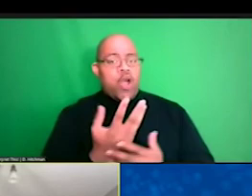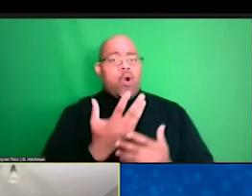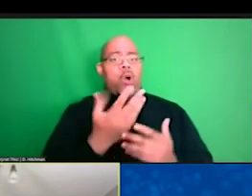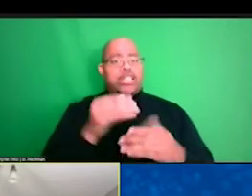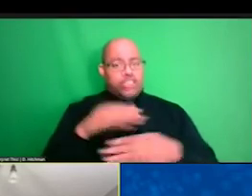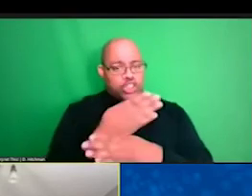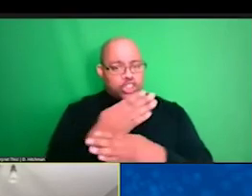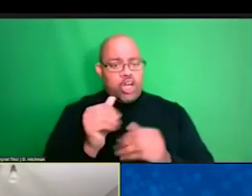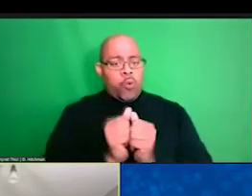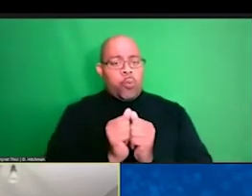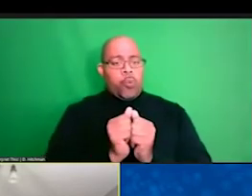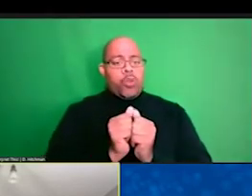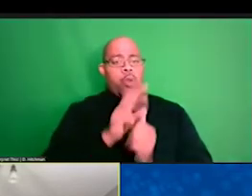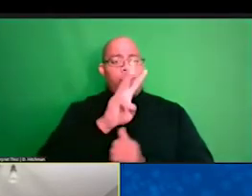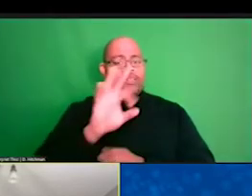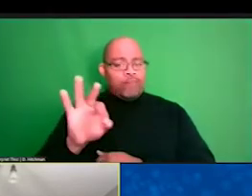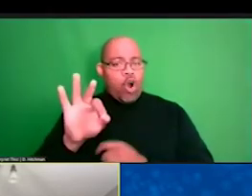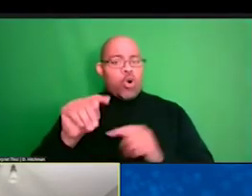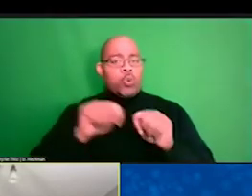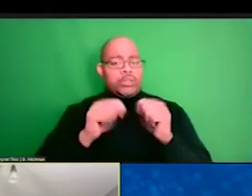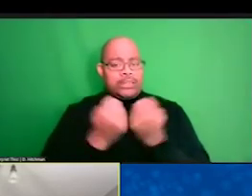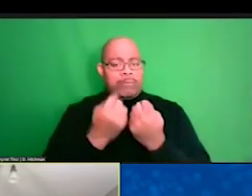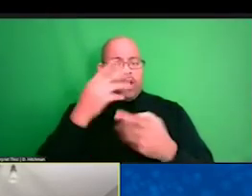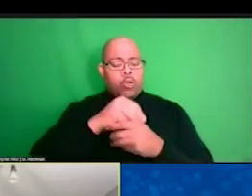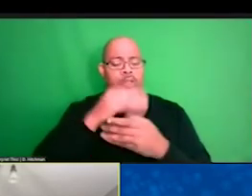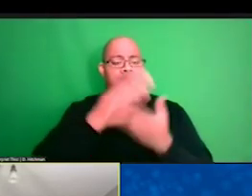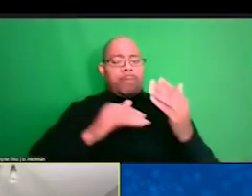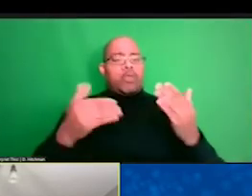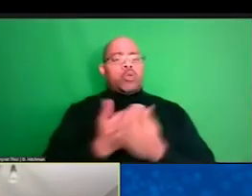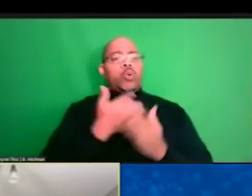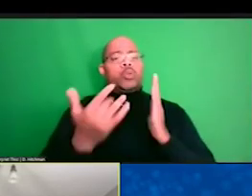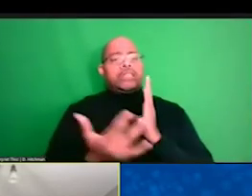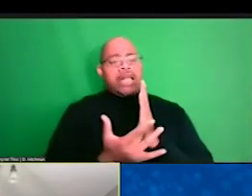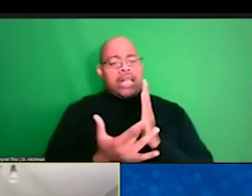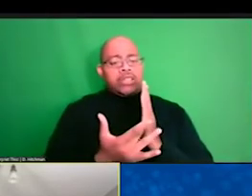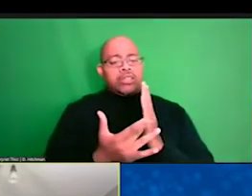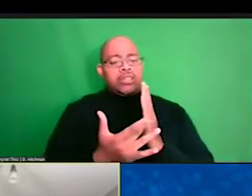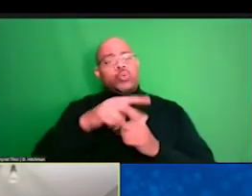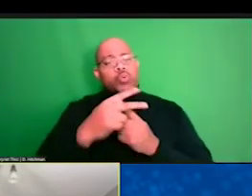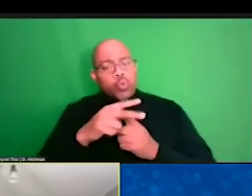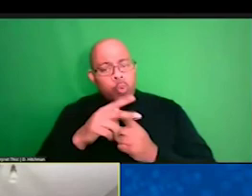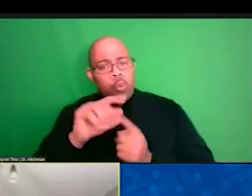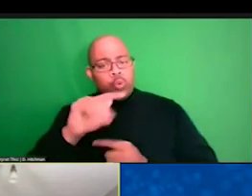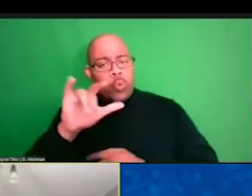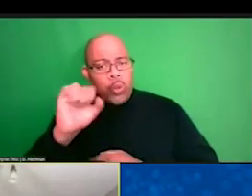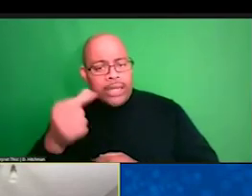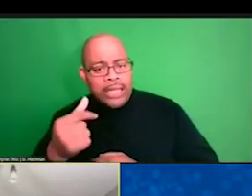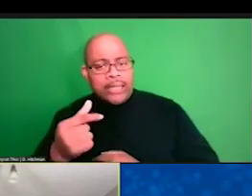the Wells Fargo team including some of the new tooling because I think one of the questions